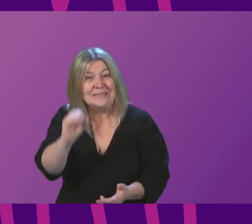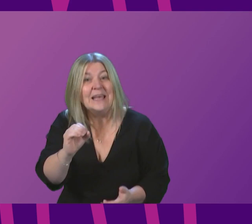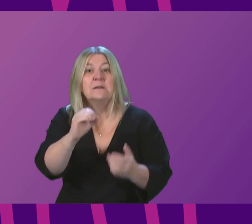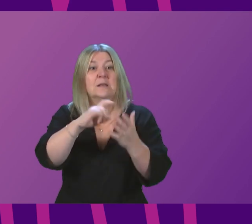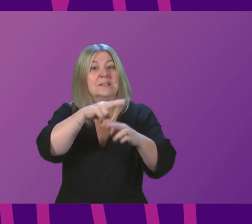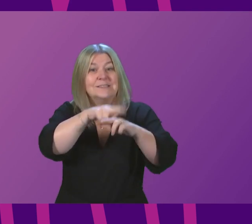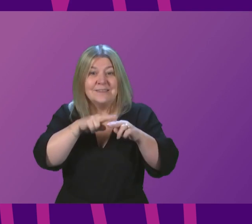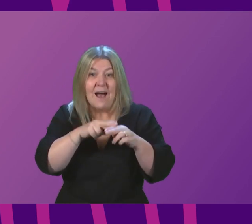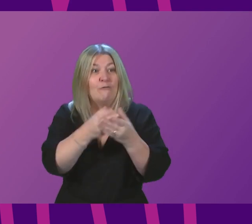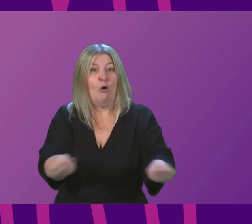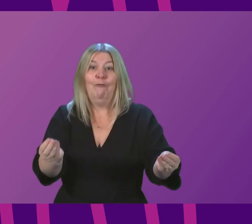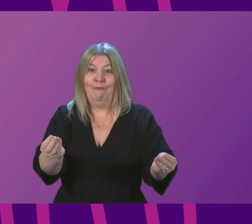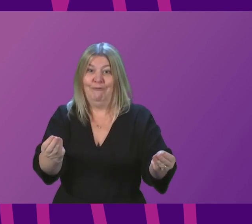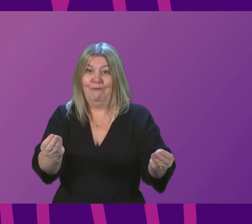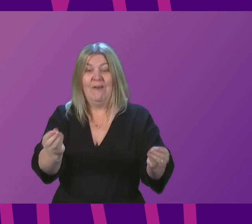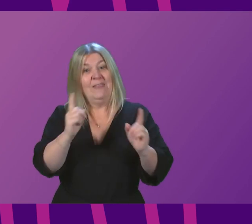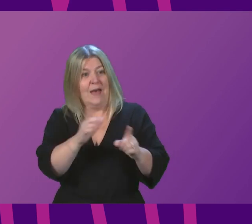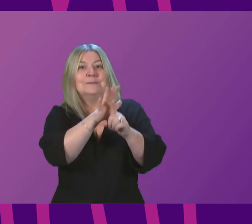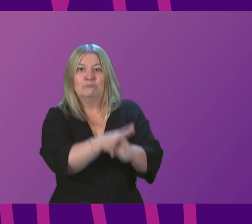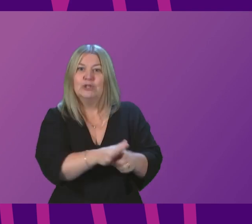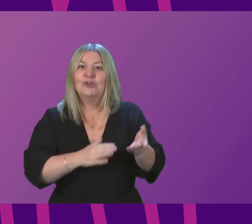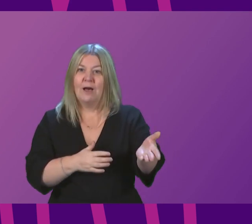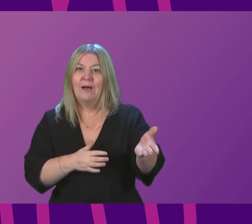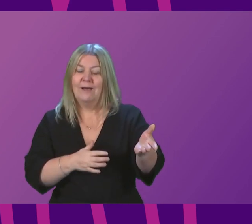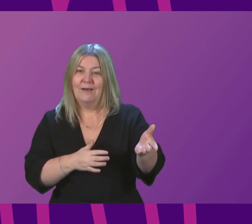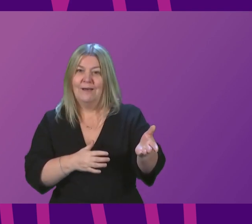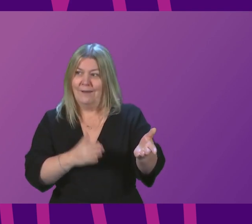That is the kind of pressure that the NHS is dealing with.